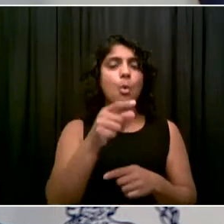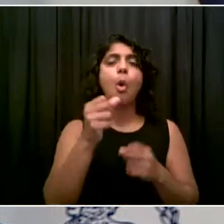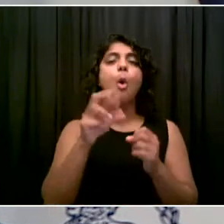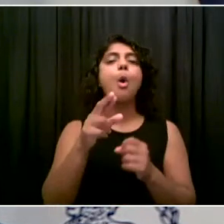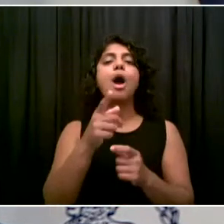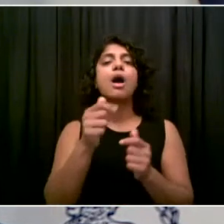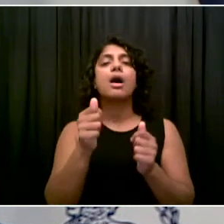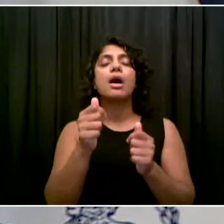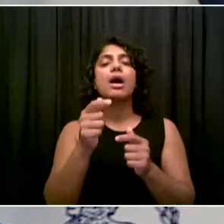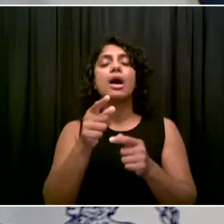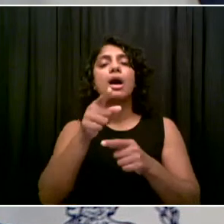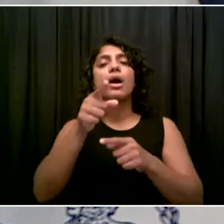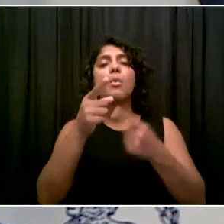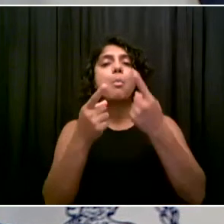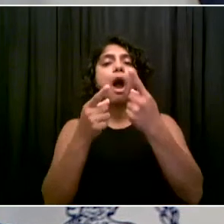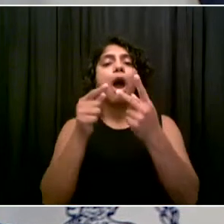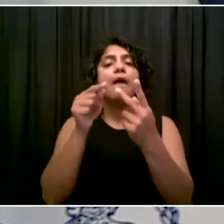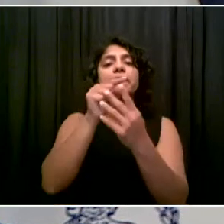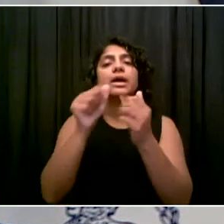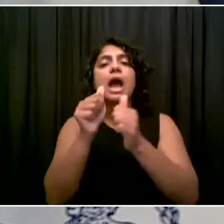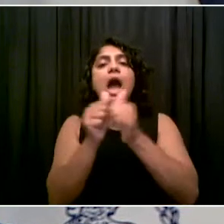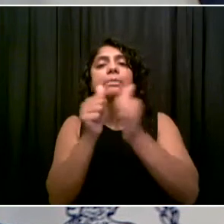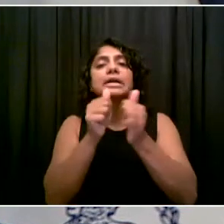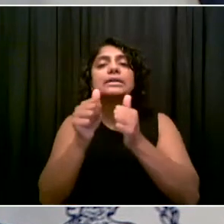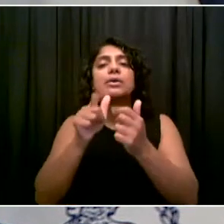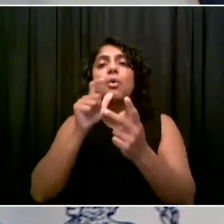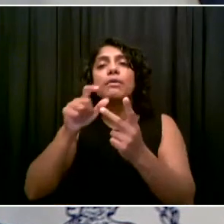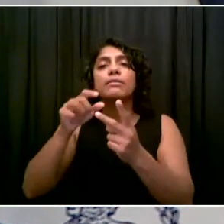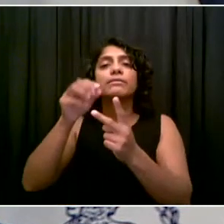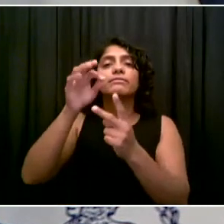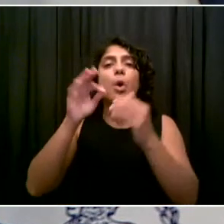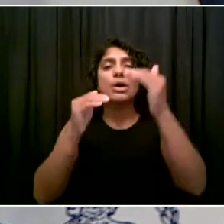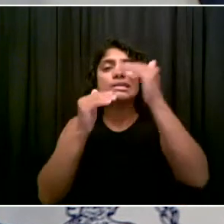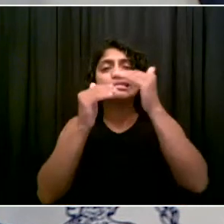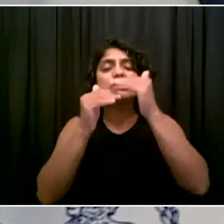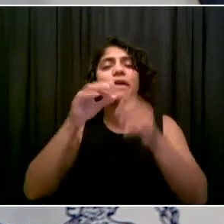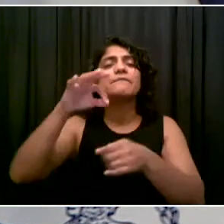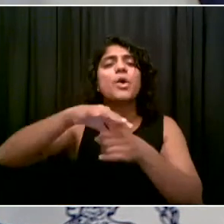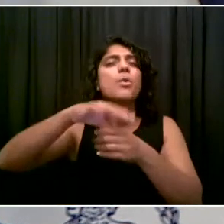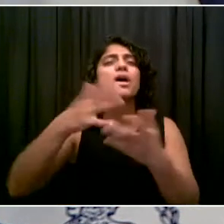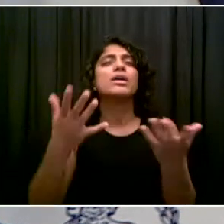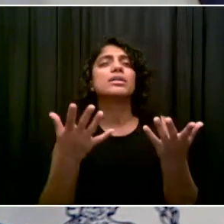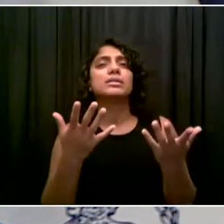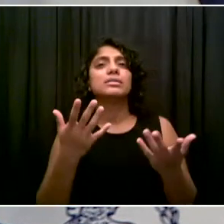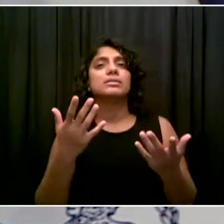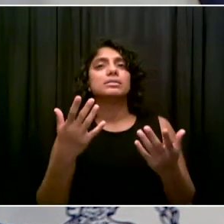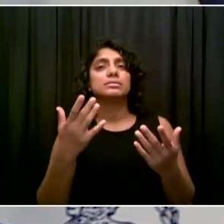WITH RANKED CHOICE WE E AR SEEING A PRETTY THIN MARGIN.